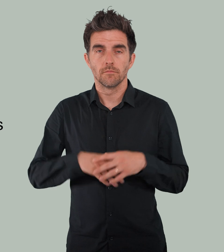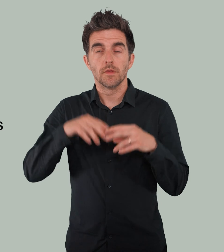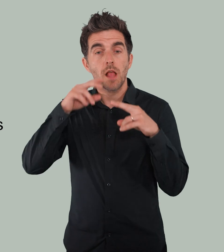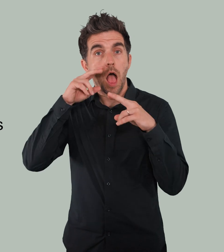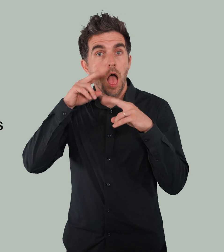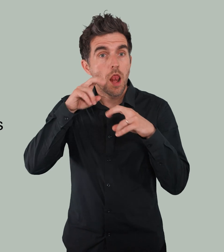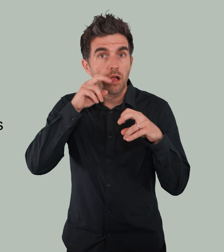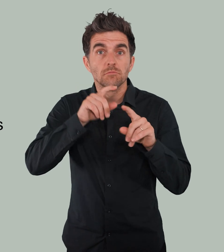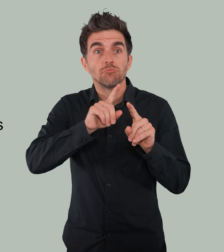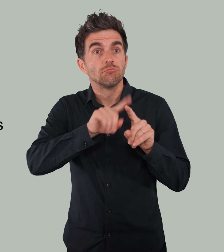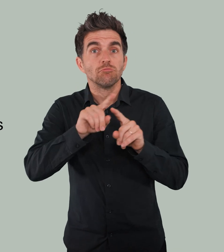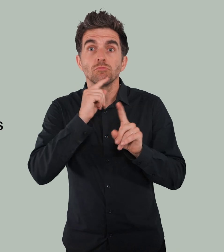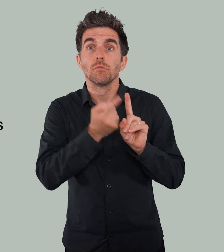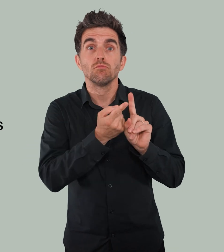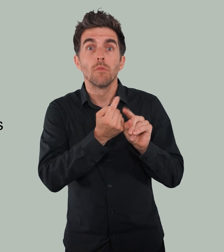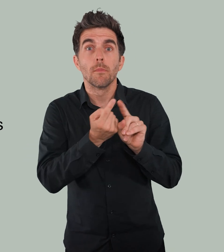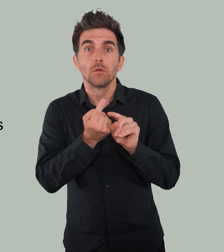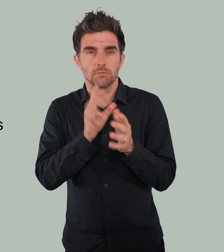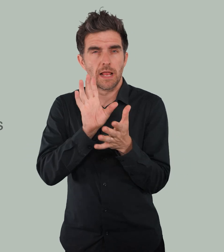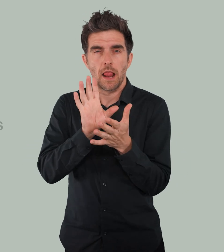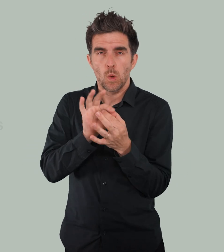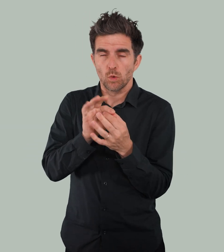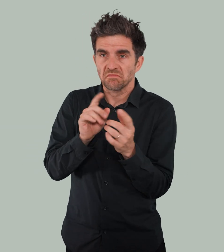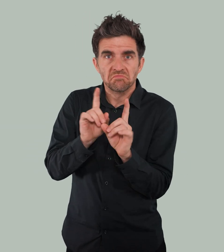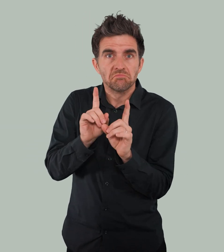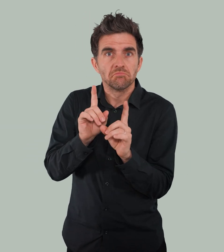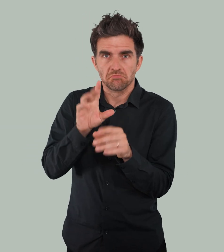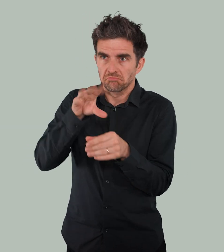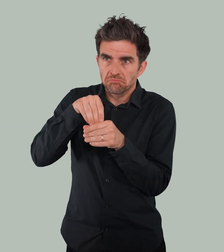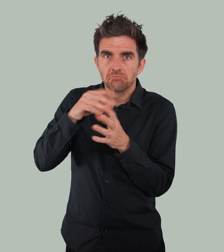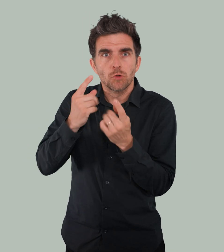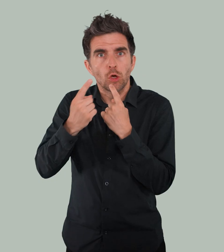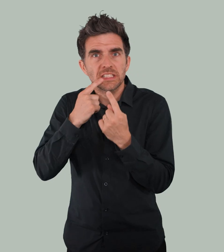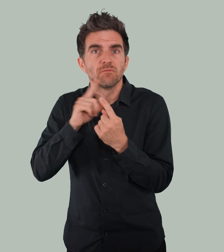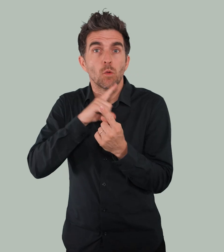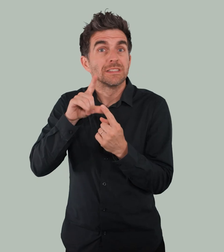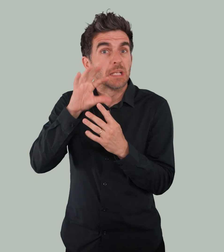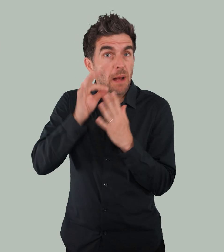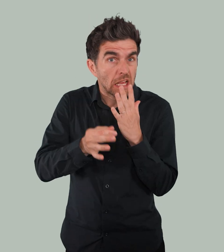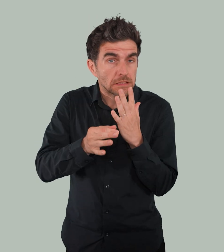63. Analysis of responses relating to how the context of disability